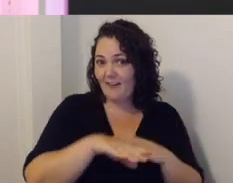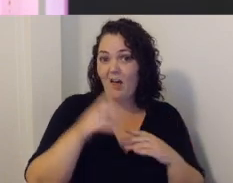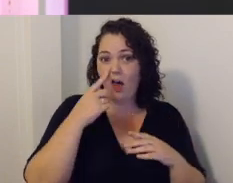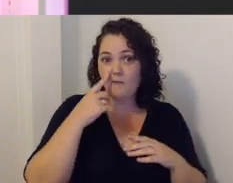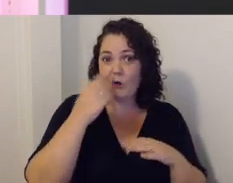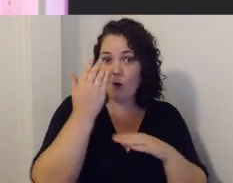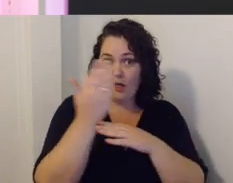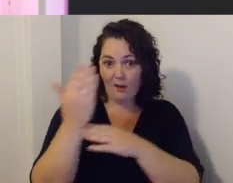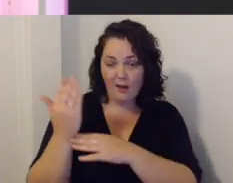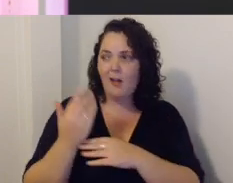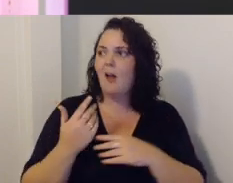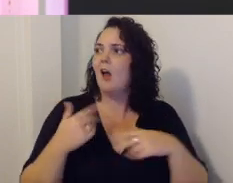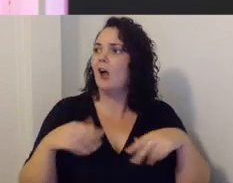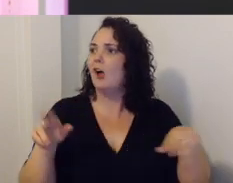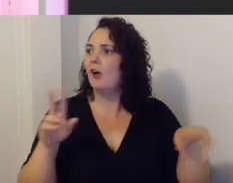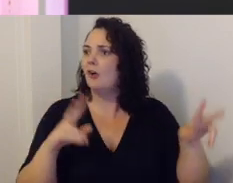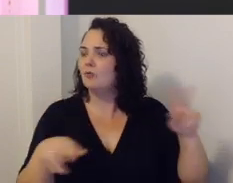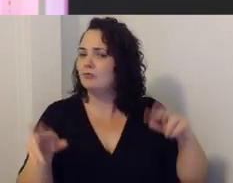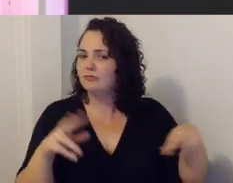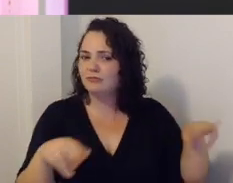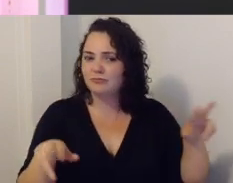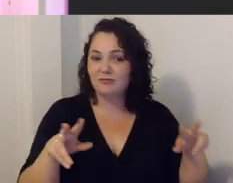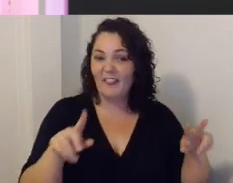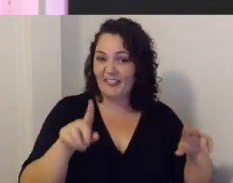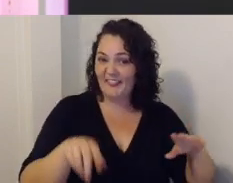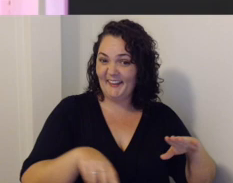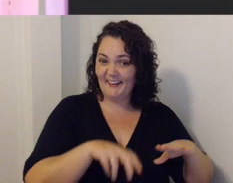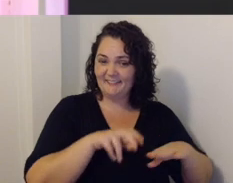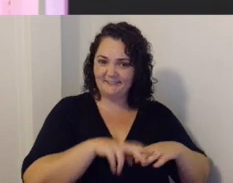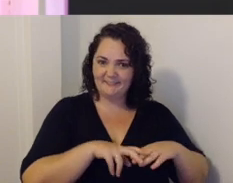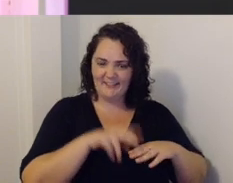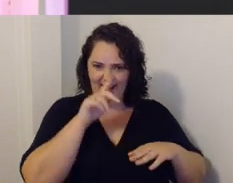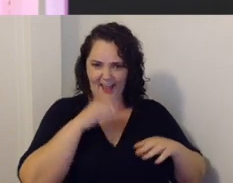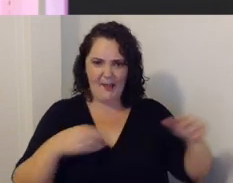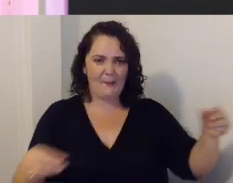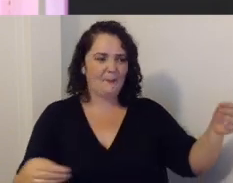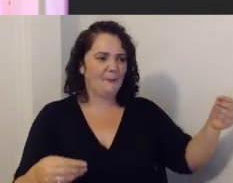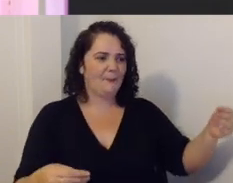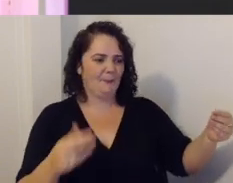and also sit down and do some drawing uh from costumed models who have beautiful costumes that